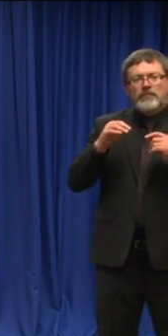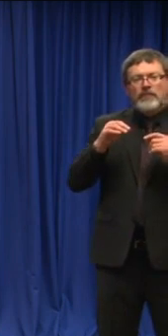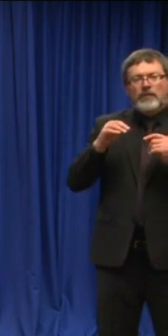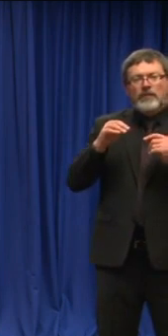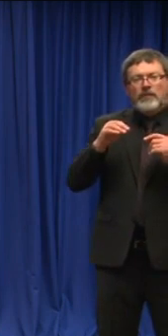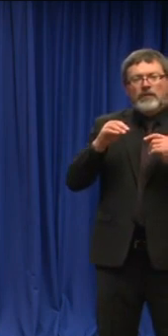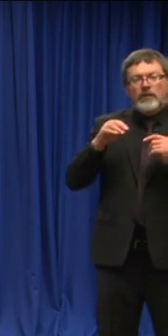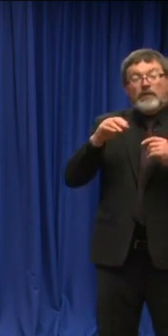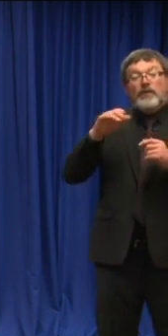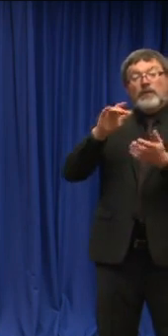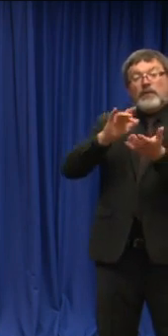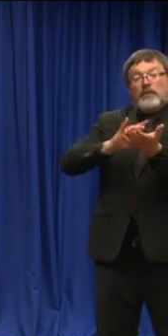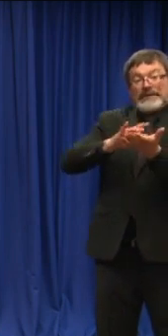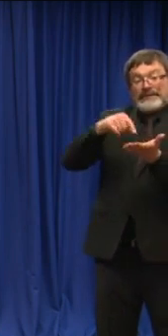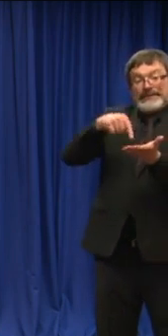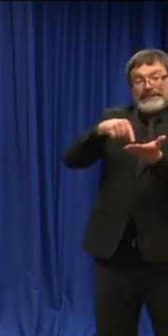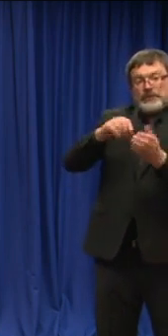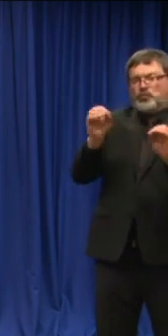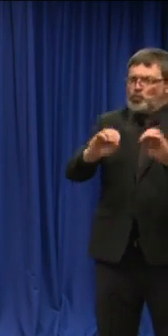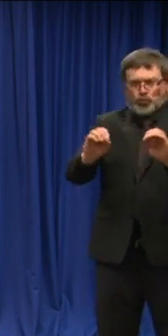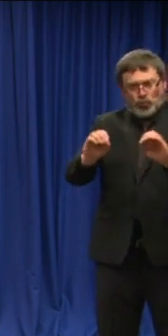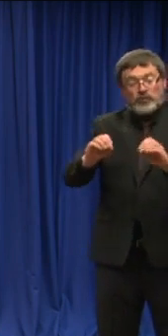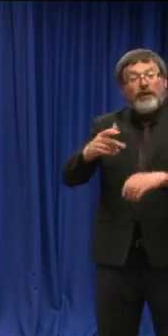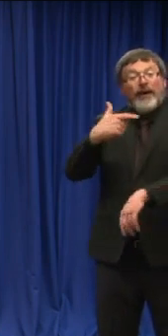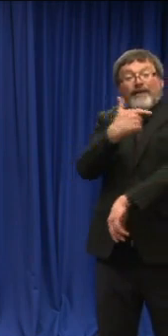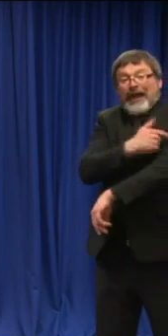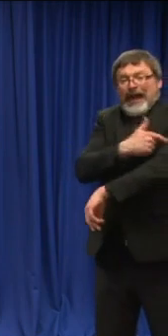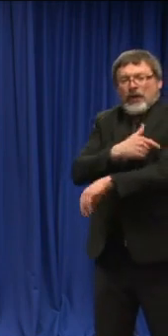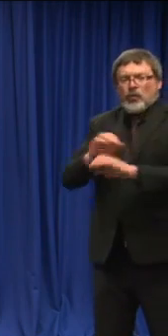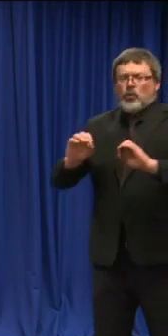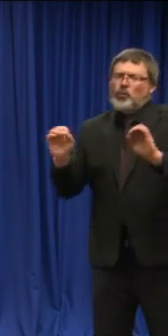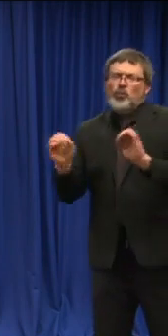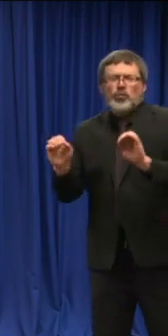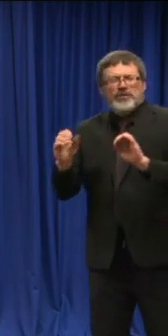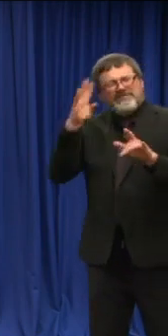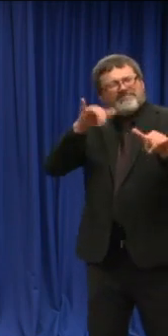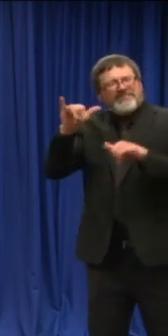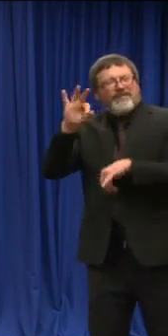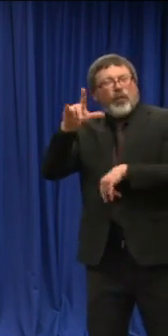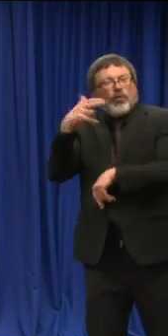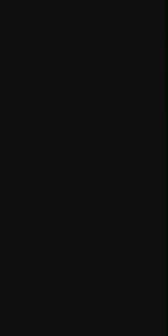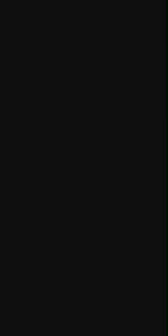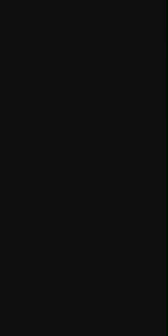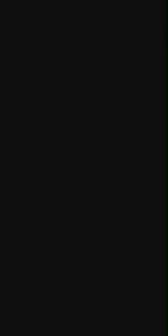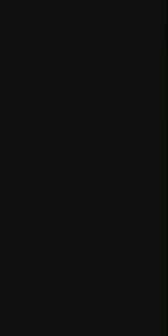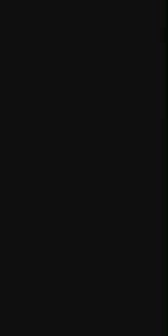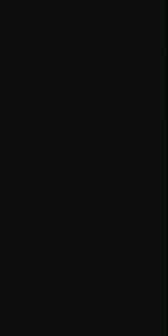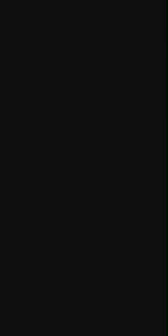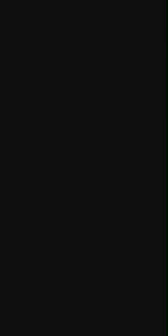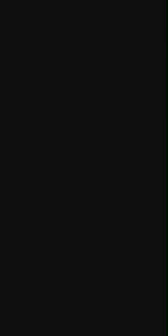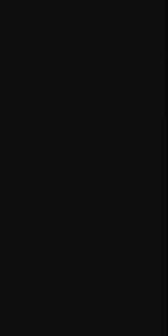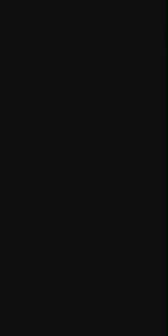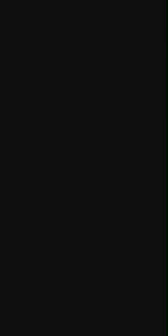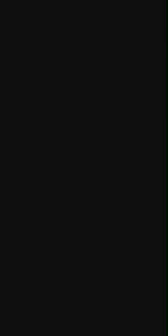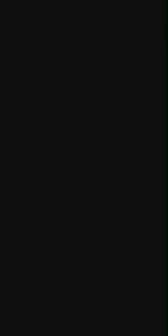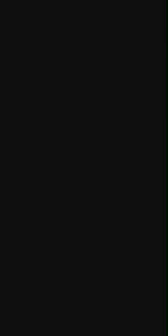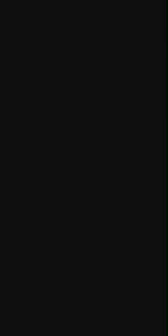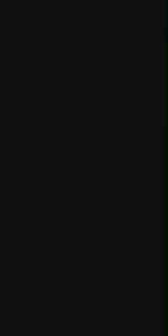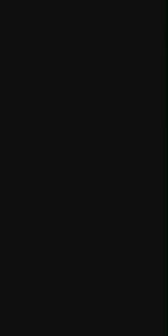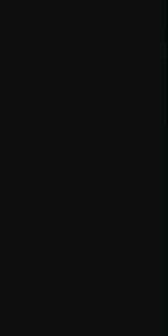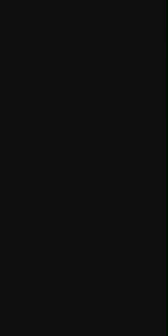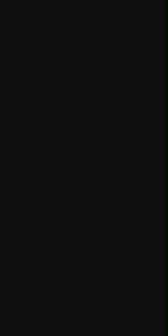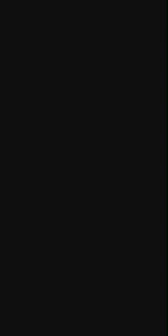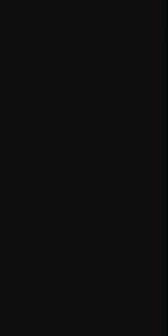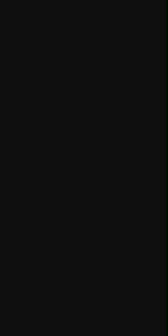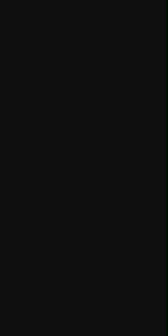MEDICINES OR VACCINES LIKE WE HAVE FOR SOME OTHER INFECTIONS LIKE INFLUENZA AND OUR COMMUNITY MITIGATION ACTIONS ARE IMPORTANT FOR STOPPING THE SPREAD OF COVID-19.